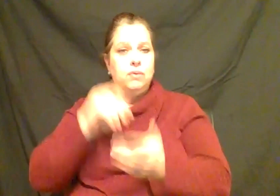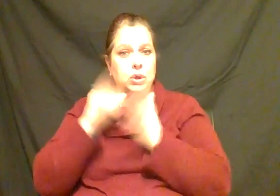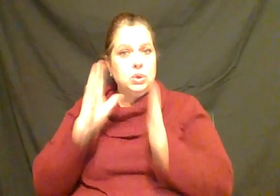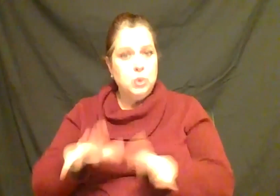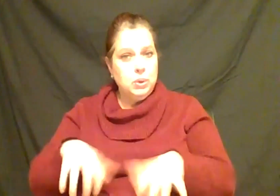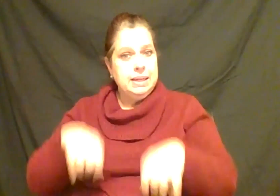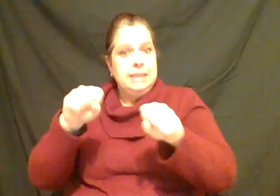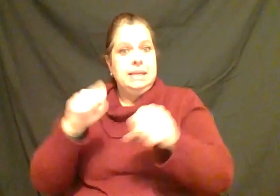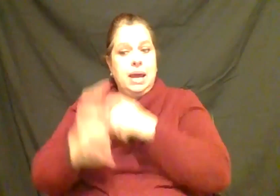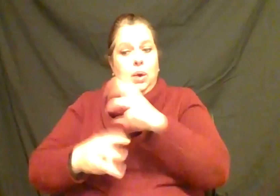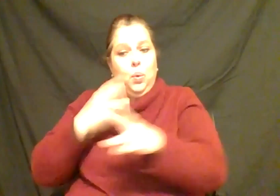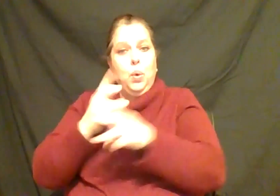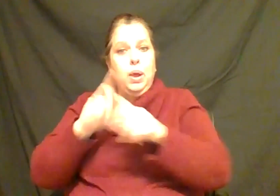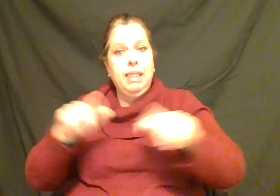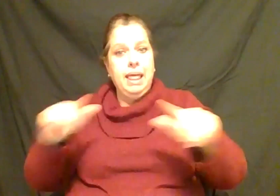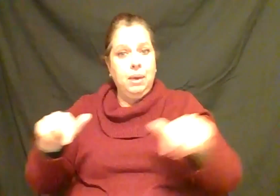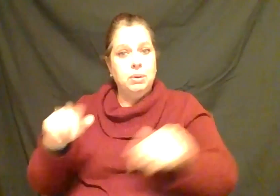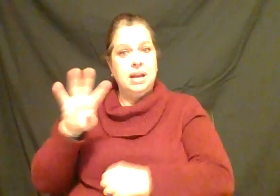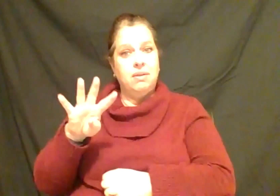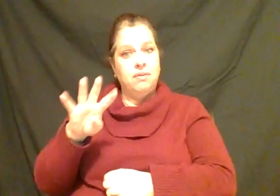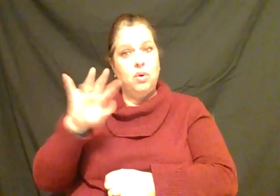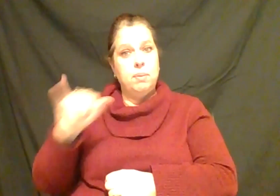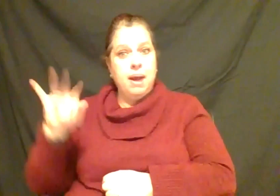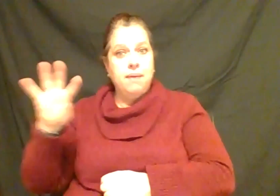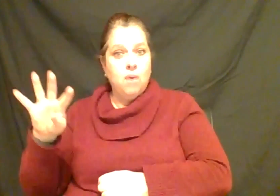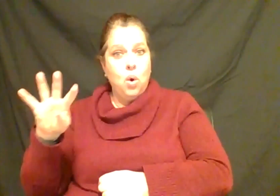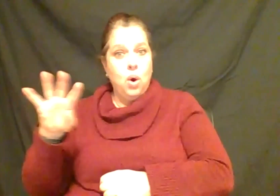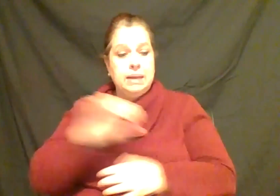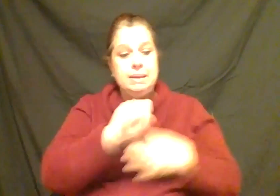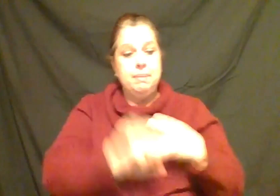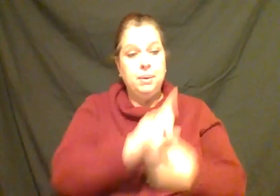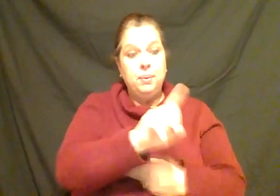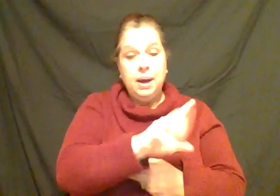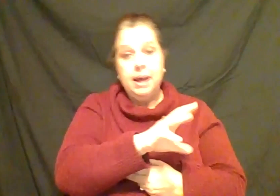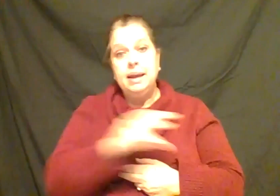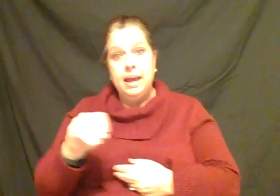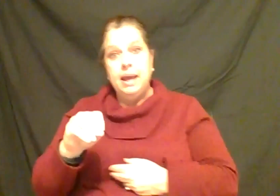we're a language on a four by four in term one and follow up with that world language next level